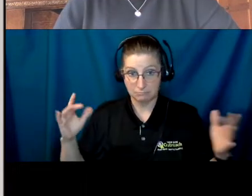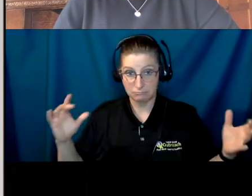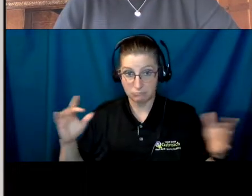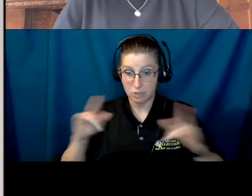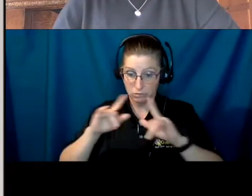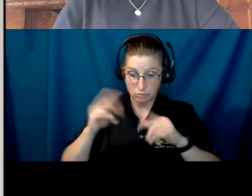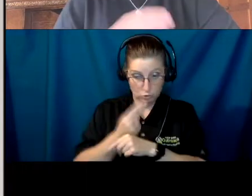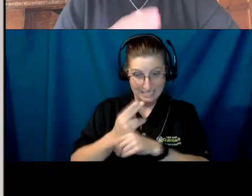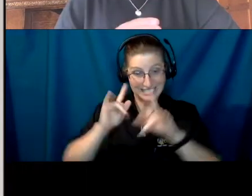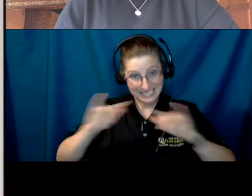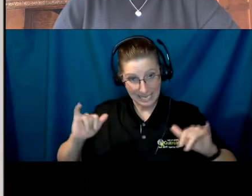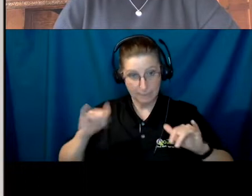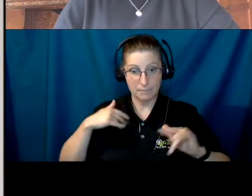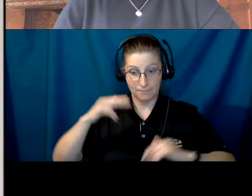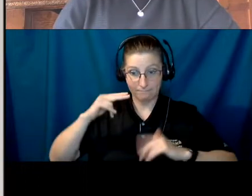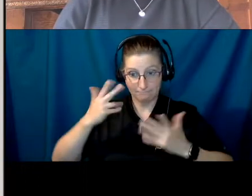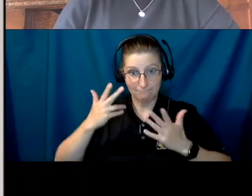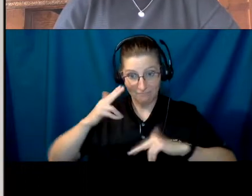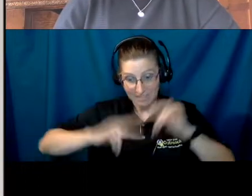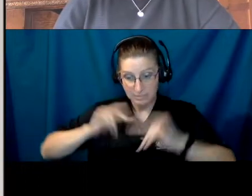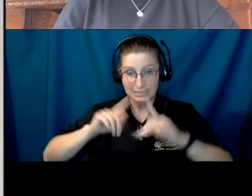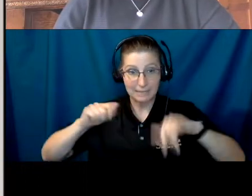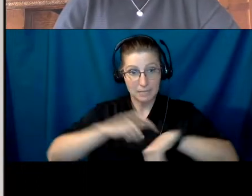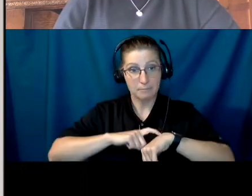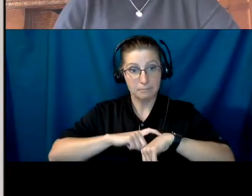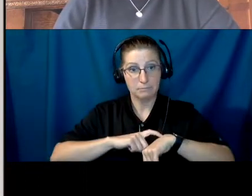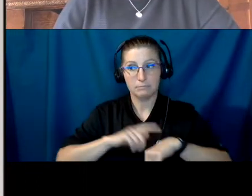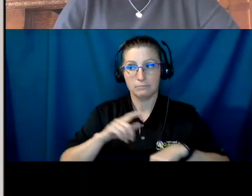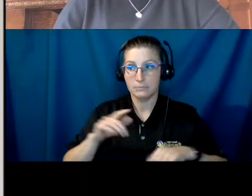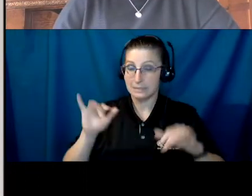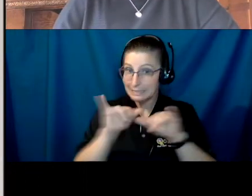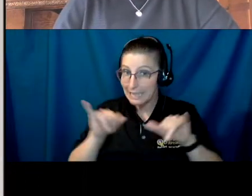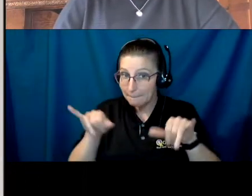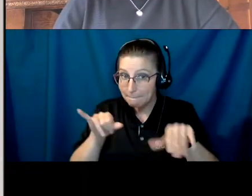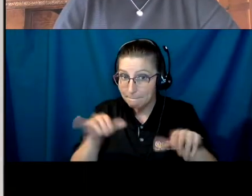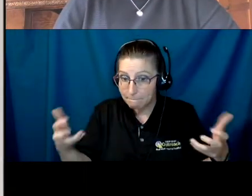time? And if they are, when they're there are they kind of in the same place? So in